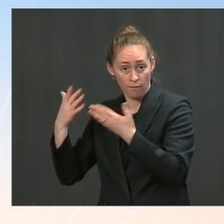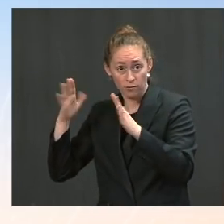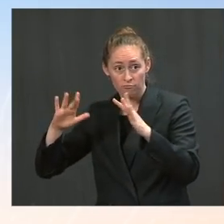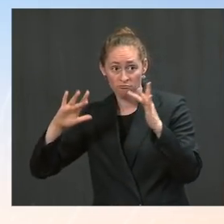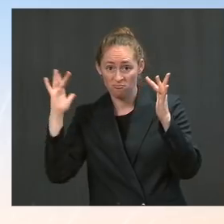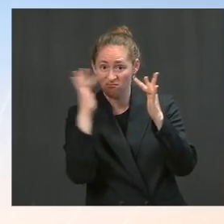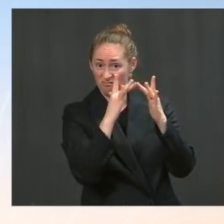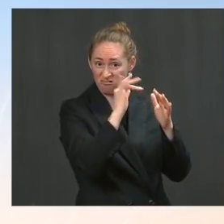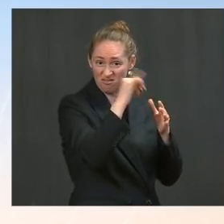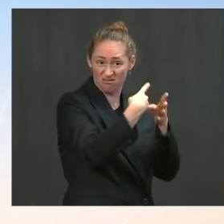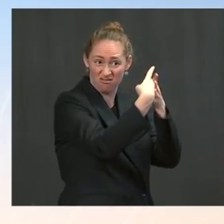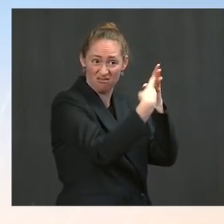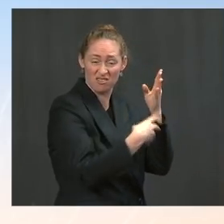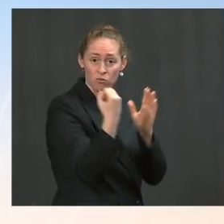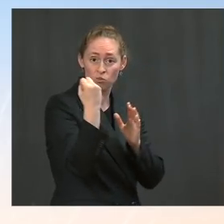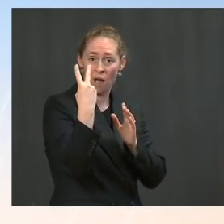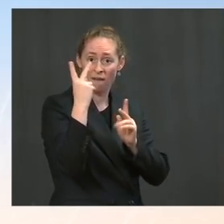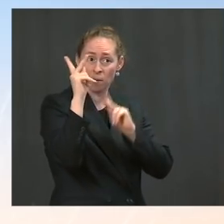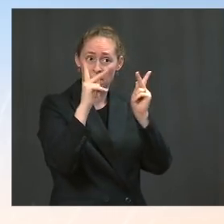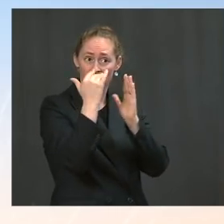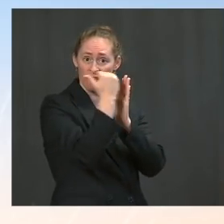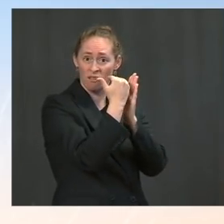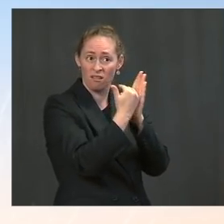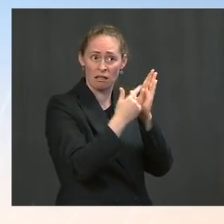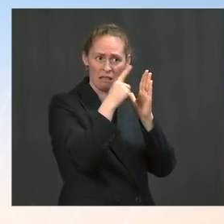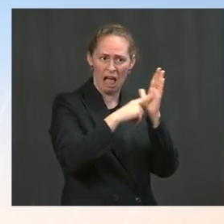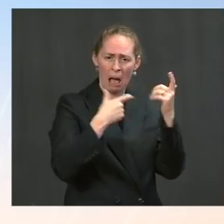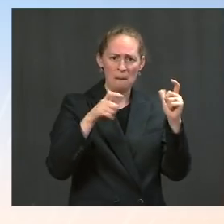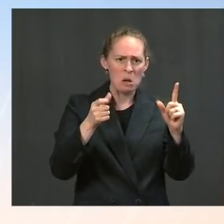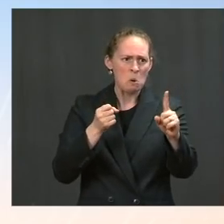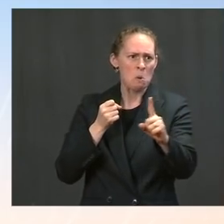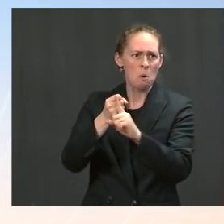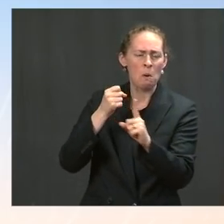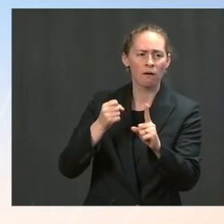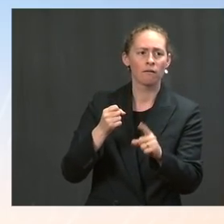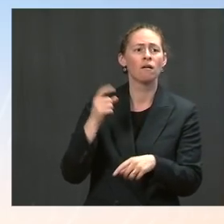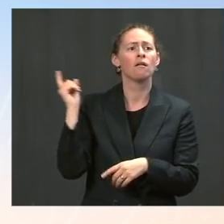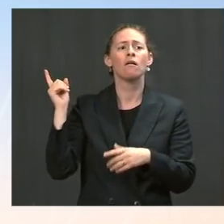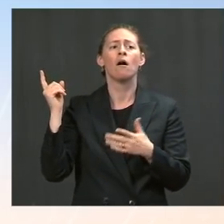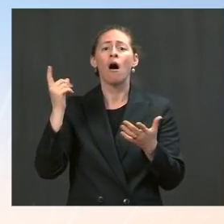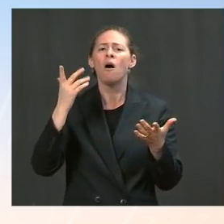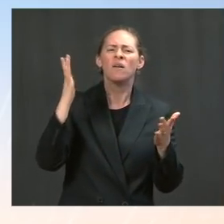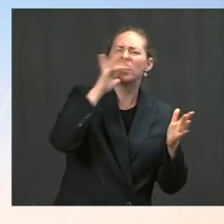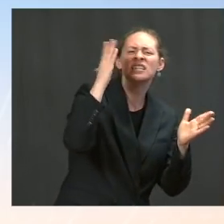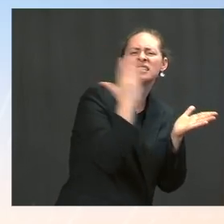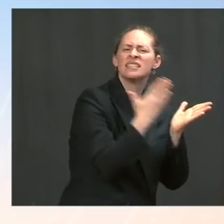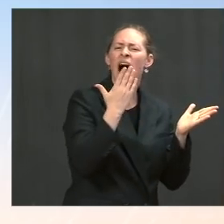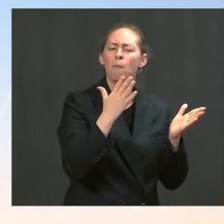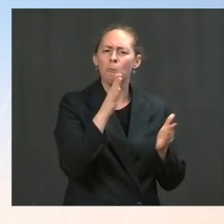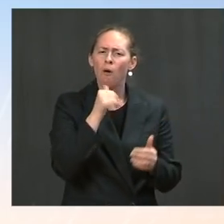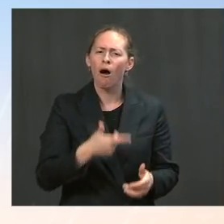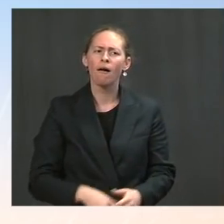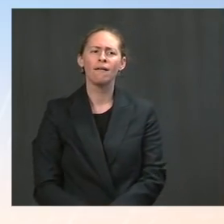through any avenue to try to say, "Knock it off"? Ms. Psaki: No. And I'm happy to get you guys the -- the data on where we got that information --